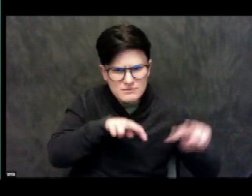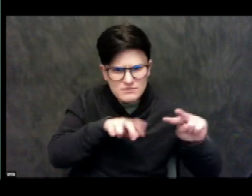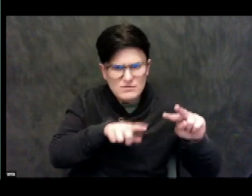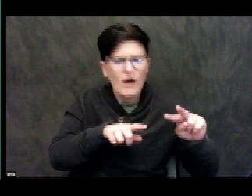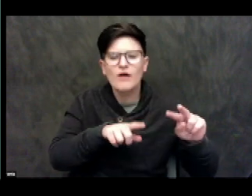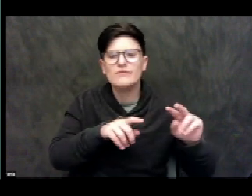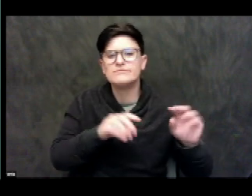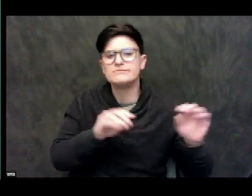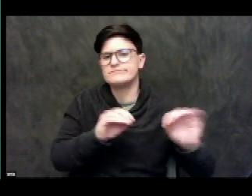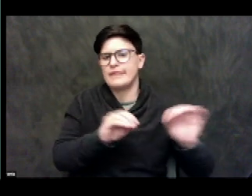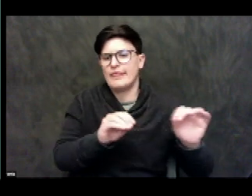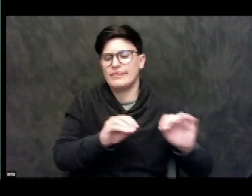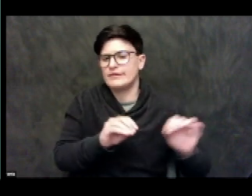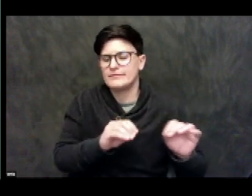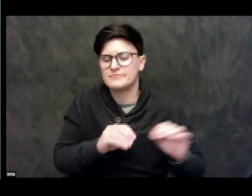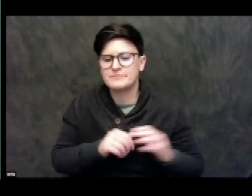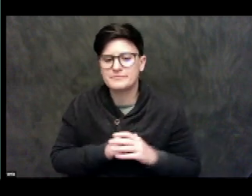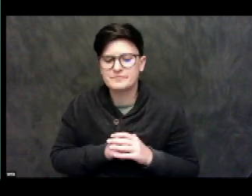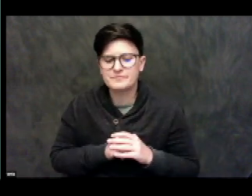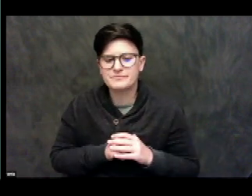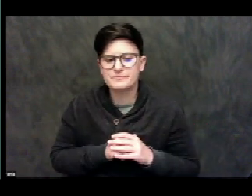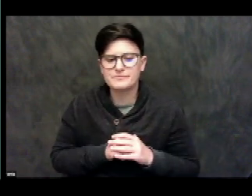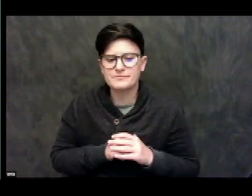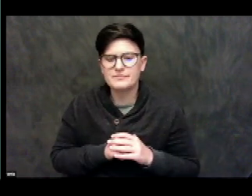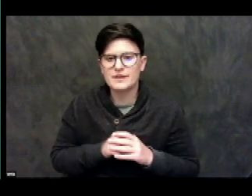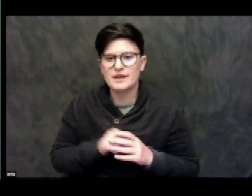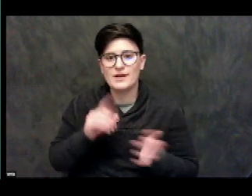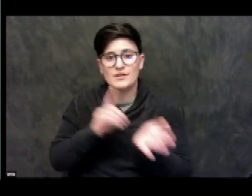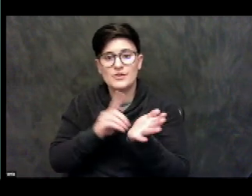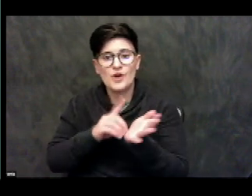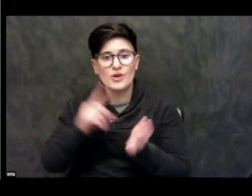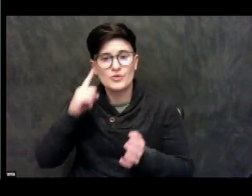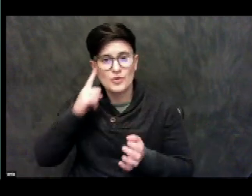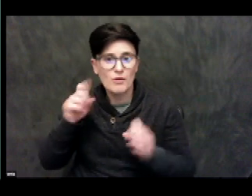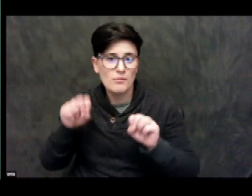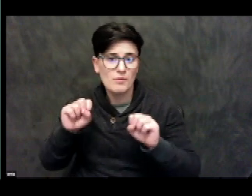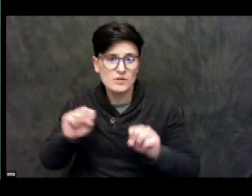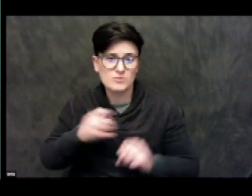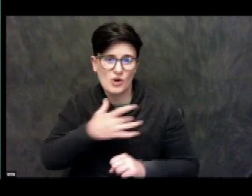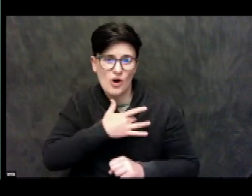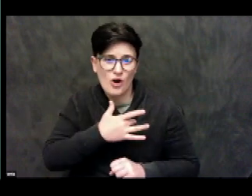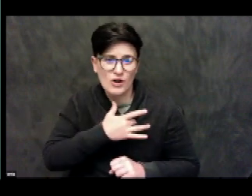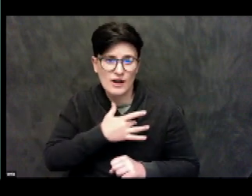They thought there were possible cardiac issues with his aorta.